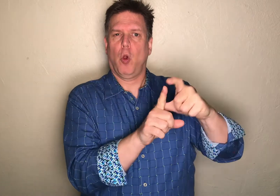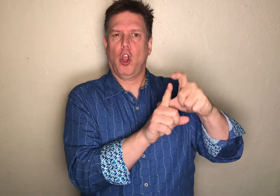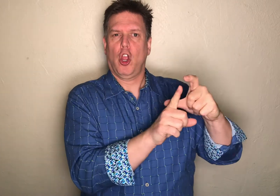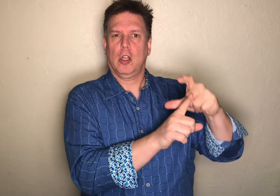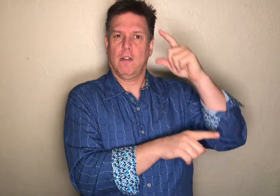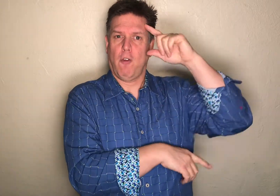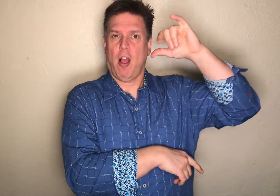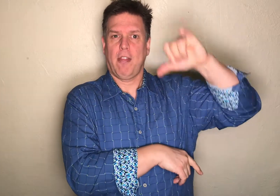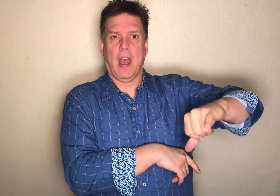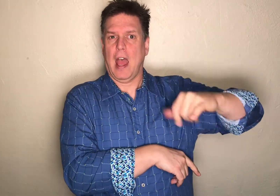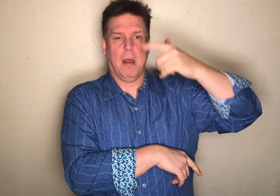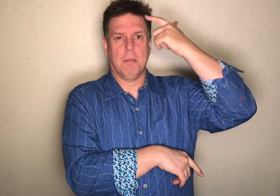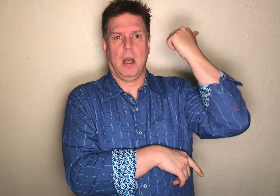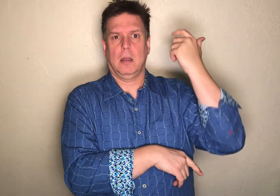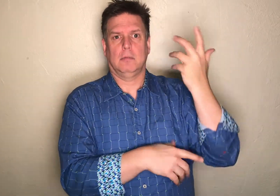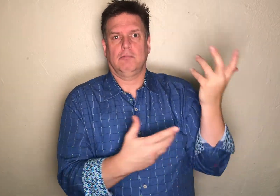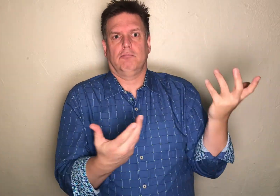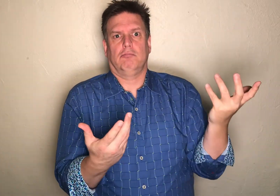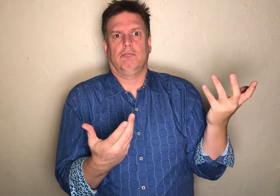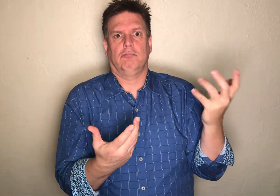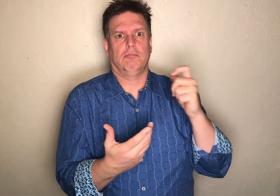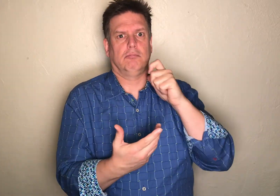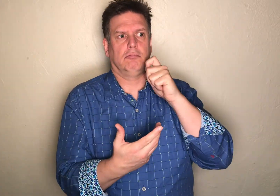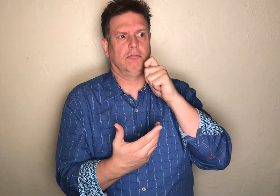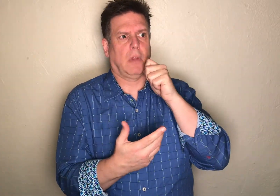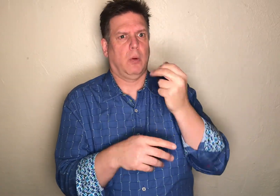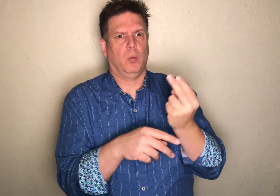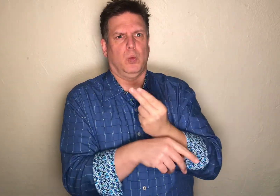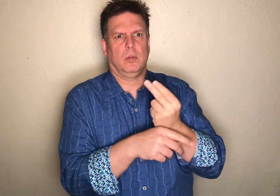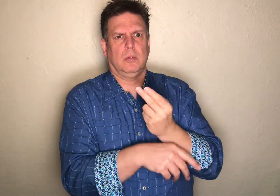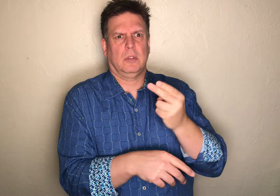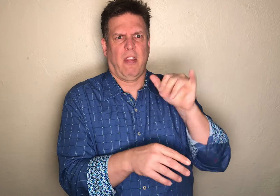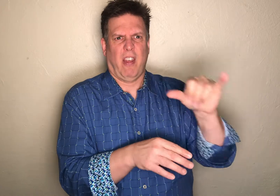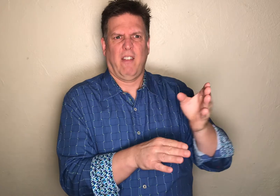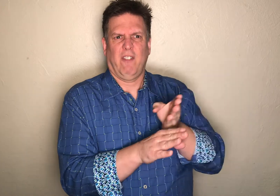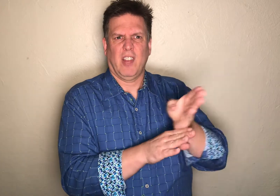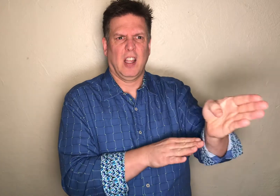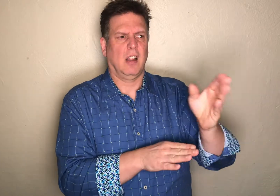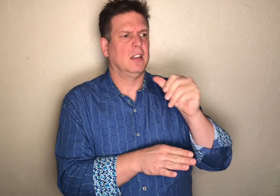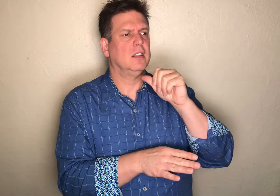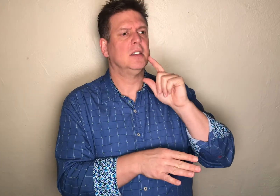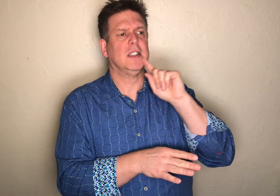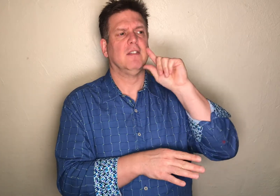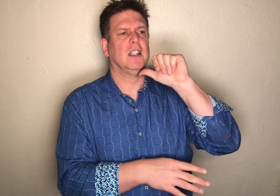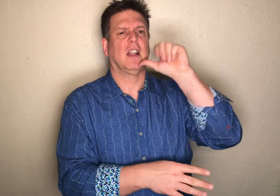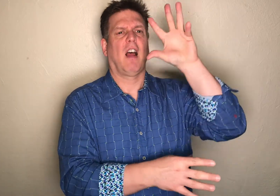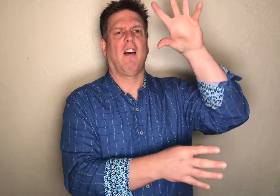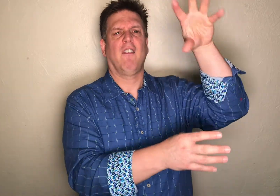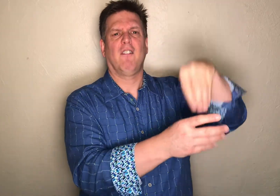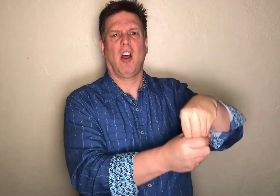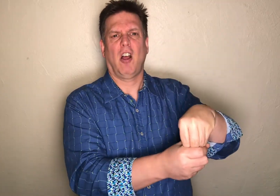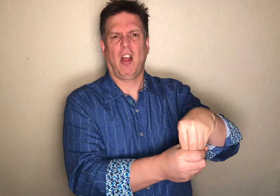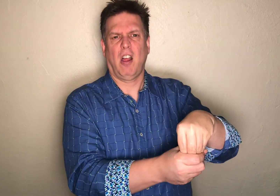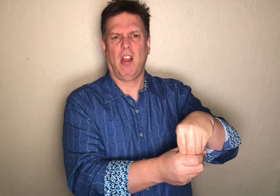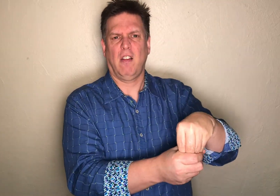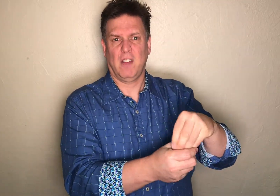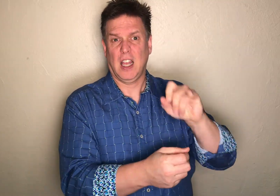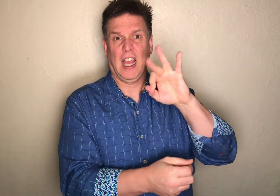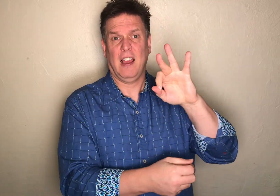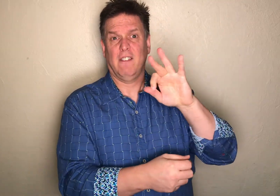have many signs for that domain because we aren't in that field and we're not